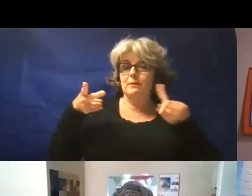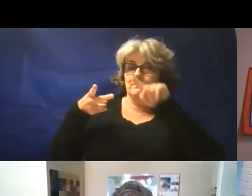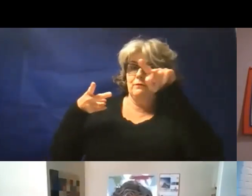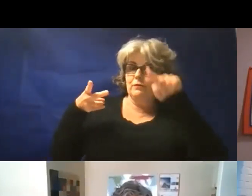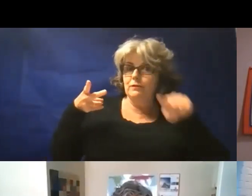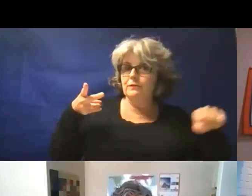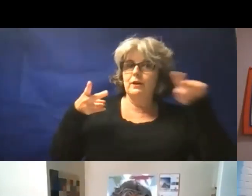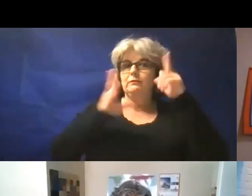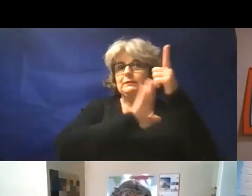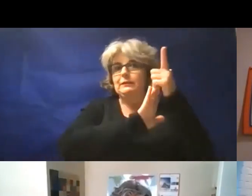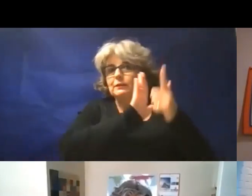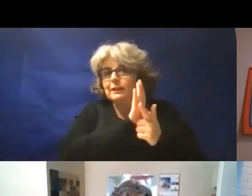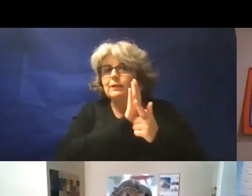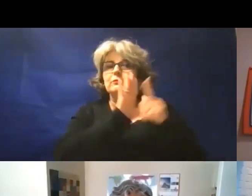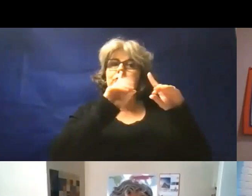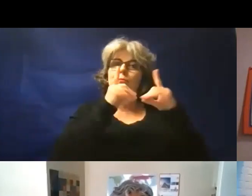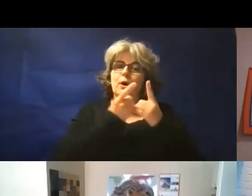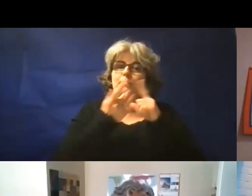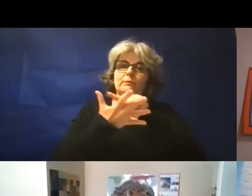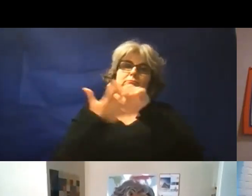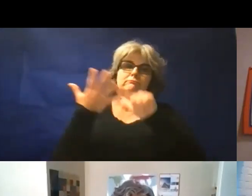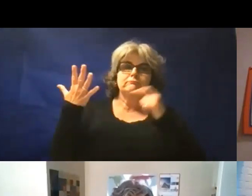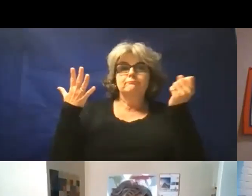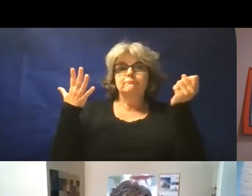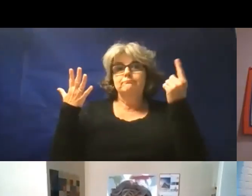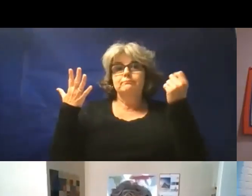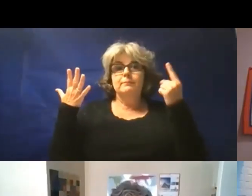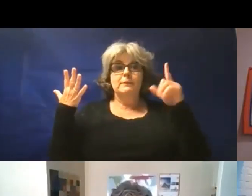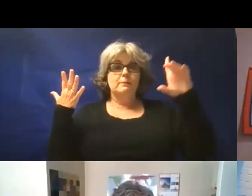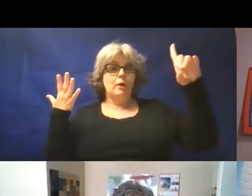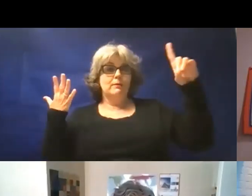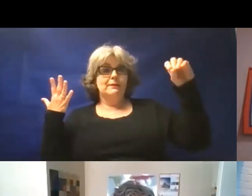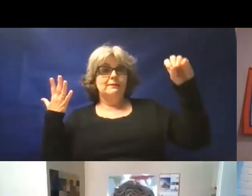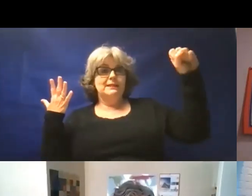office and getting them to understand that what the department of state and the CDC have just said